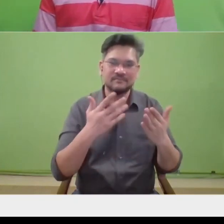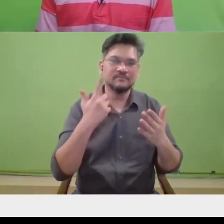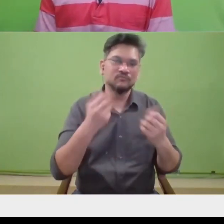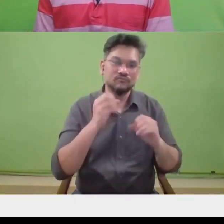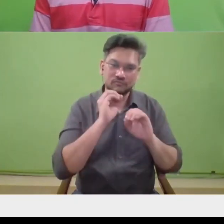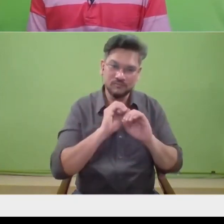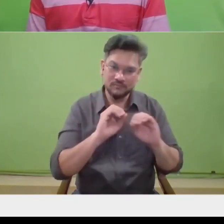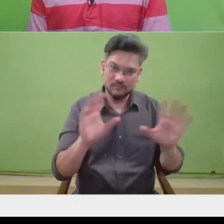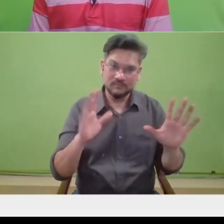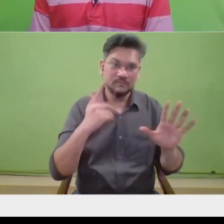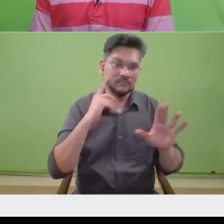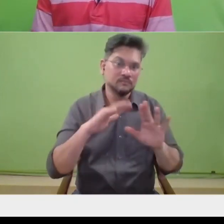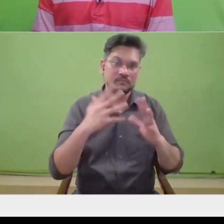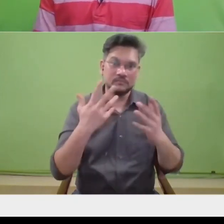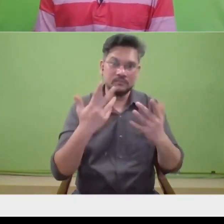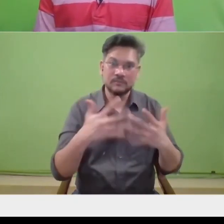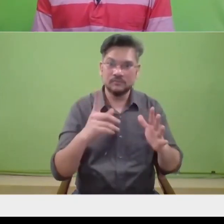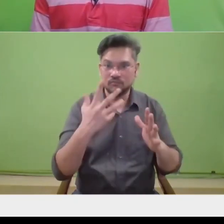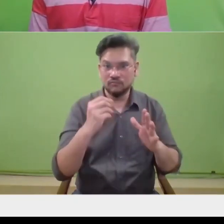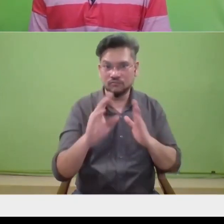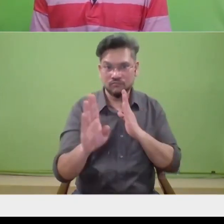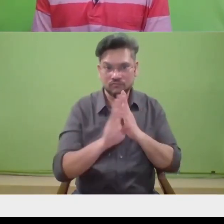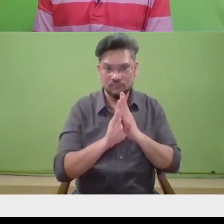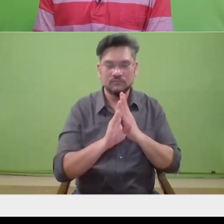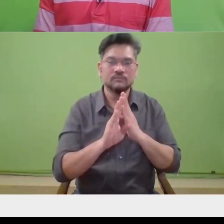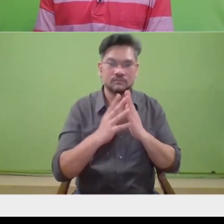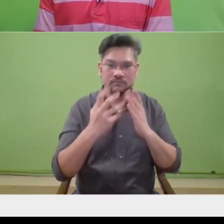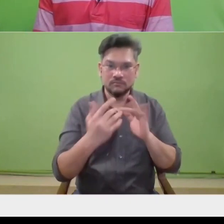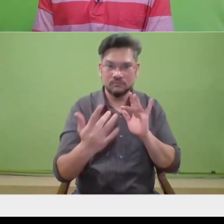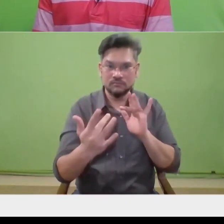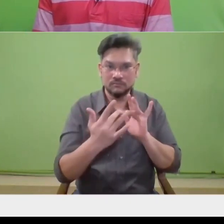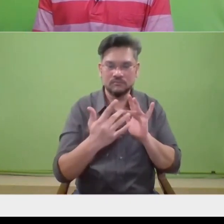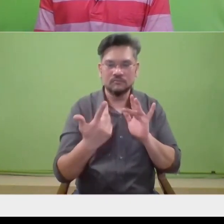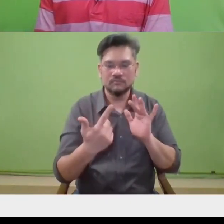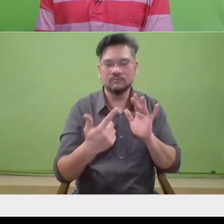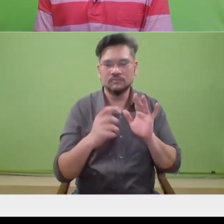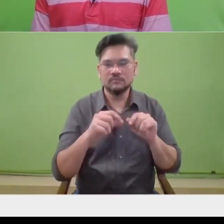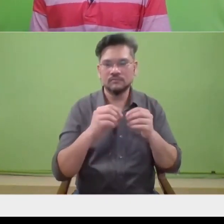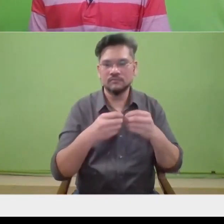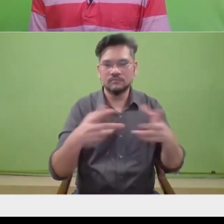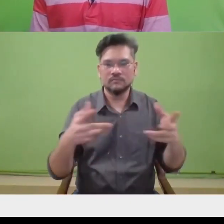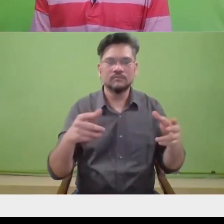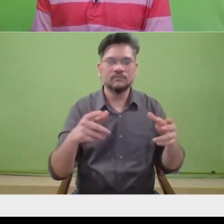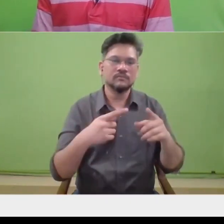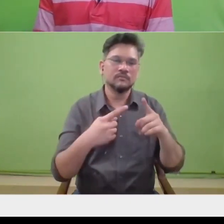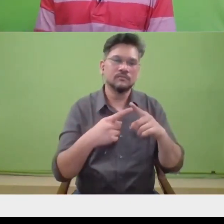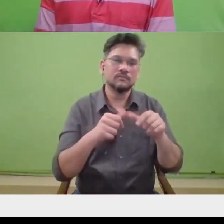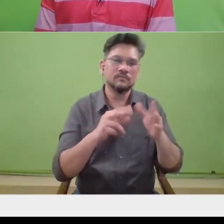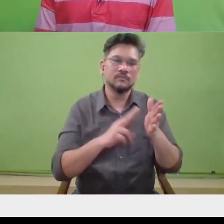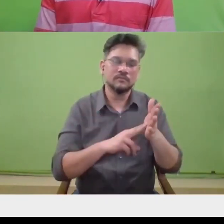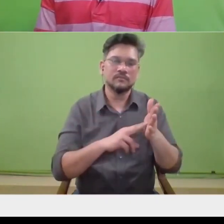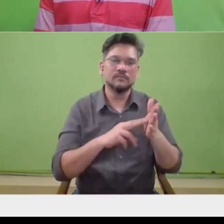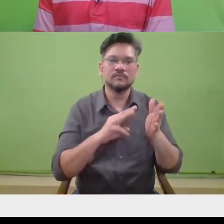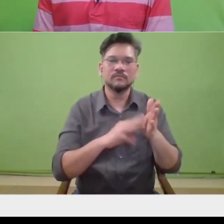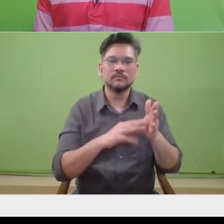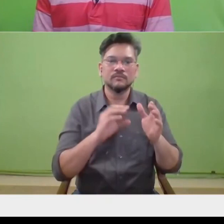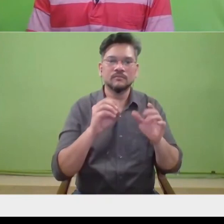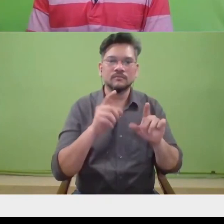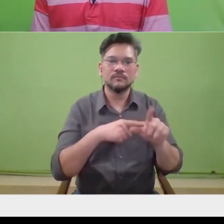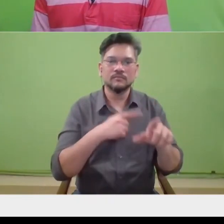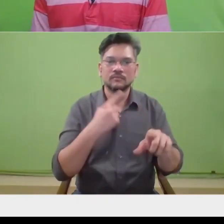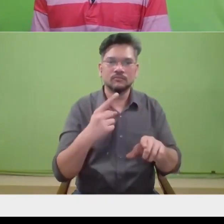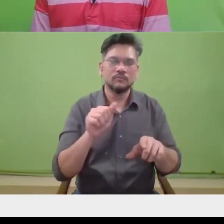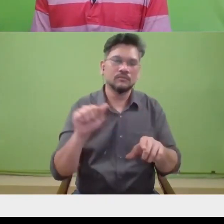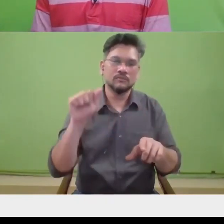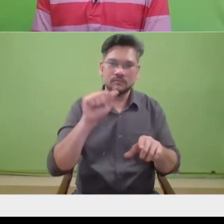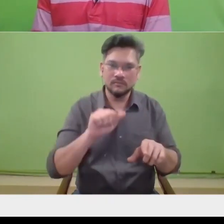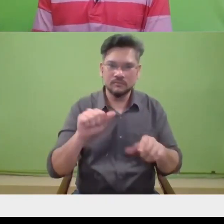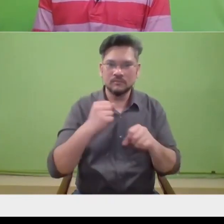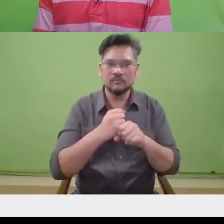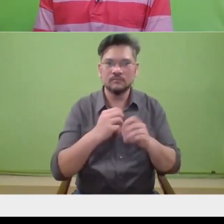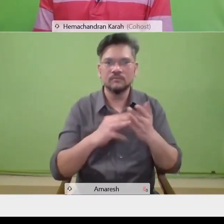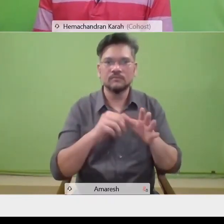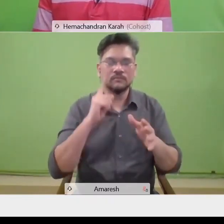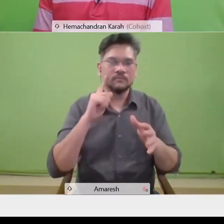get in touch with me my email is tanmoy1 at gmail dot com Tanmoy